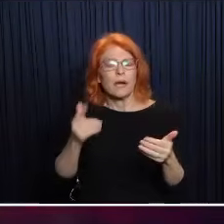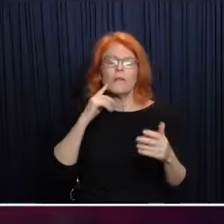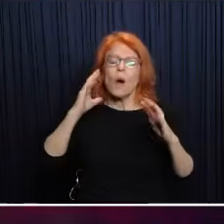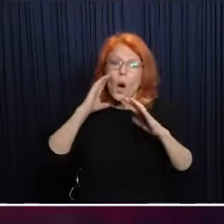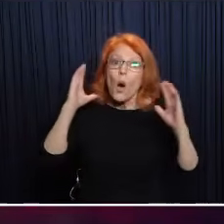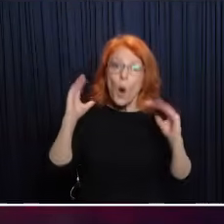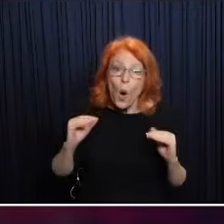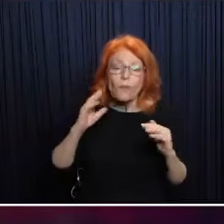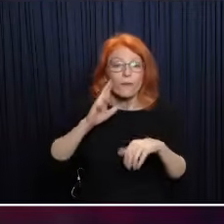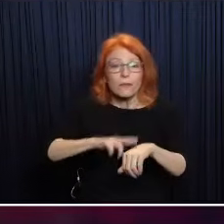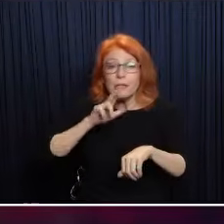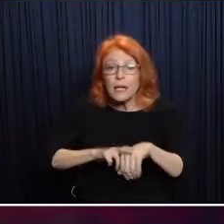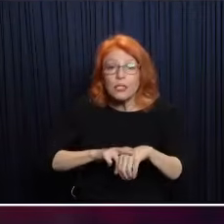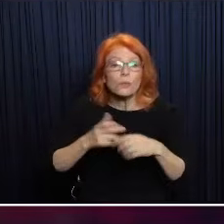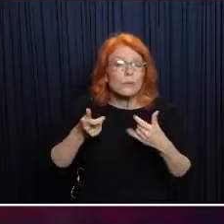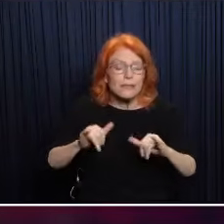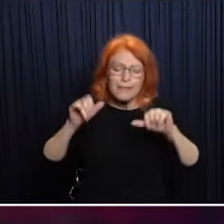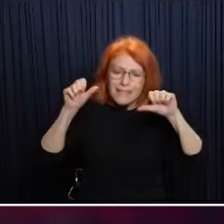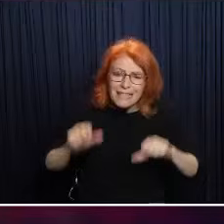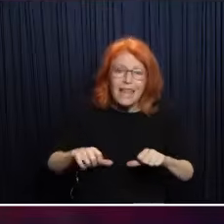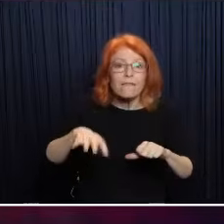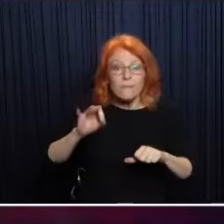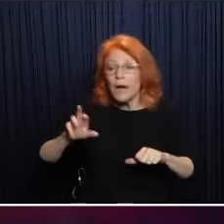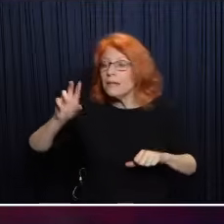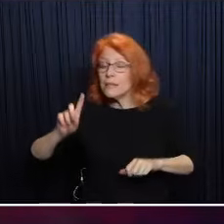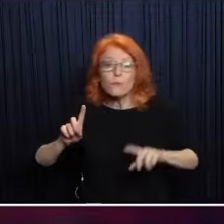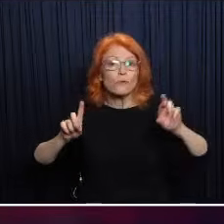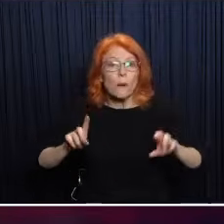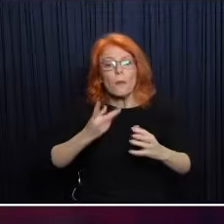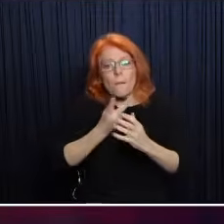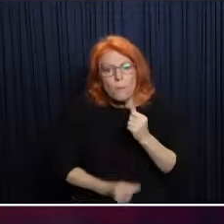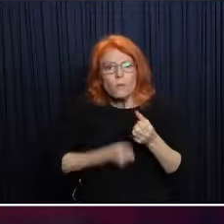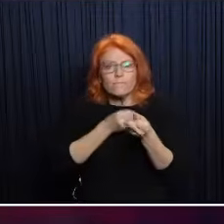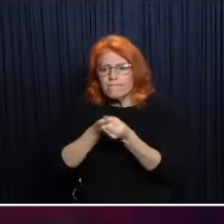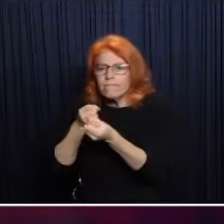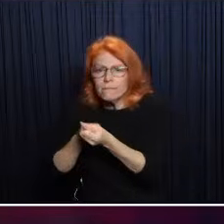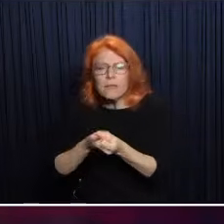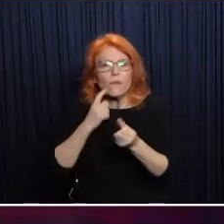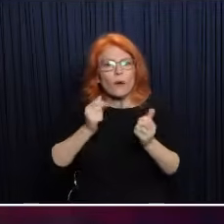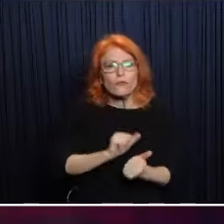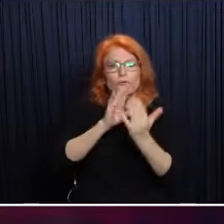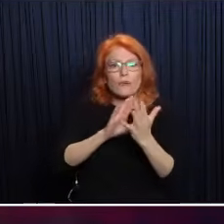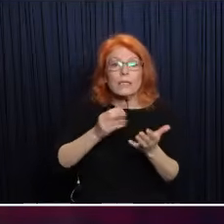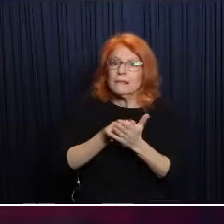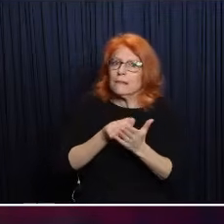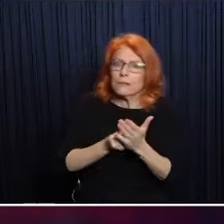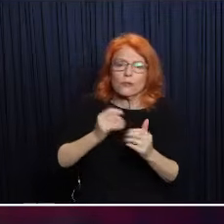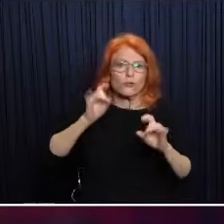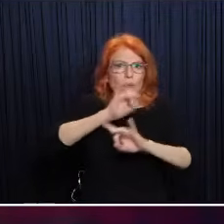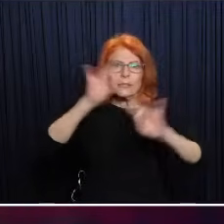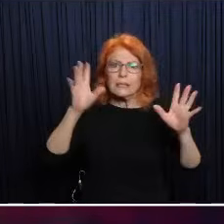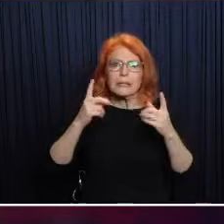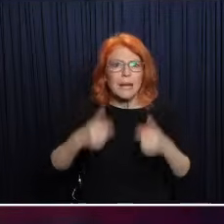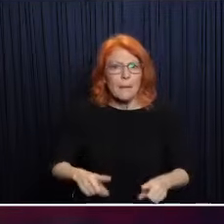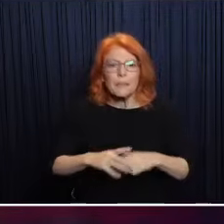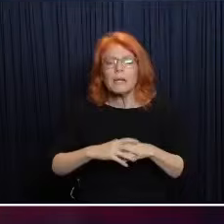YOU SAID REIN IN SPENDING? FIRST OF ALL, IT GIVES ME HOPE THE HOUSING ACT WAS PUT